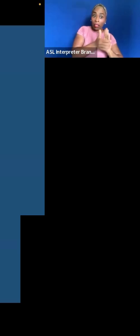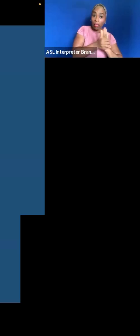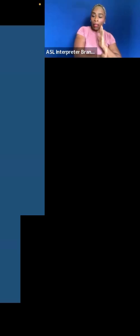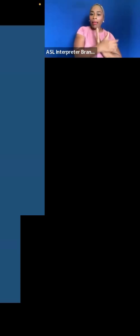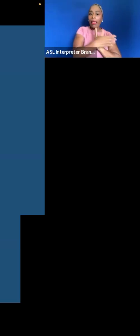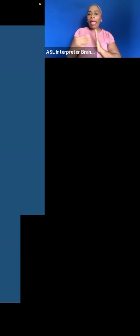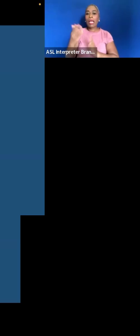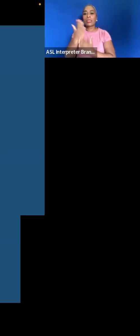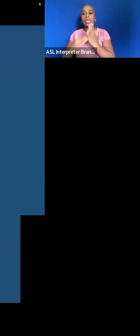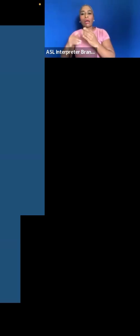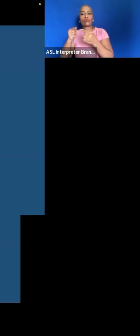All right, next slide.